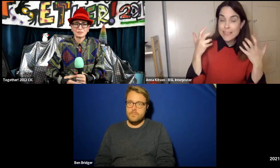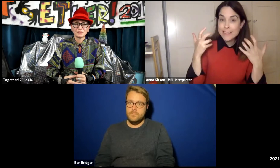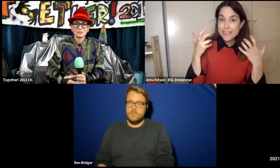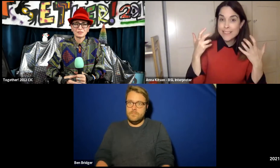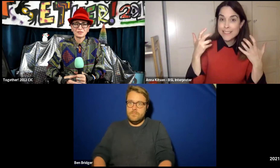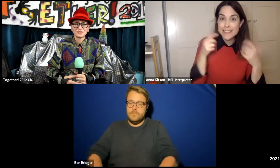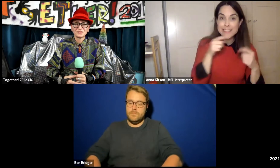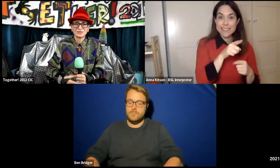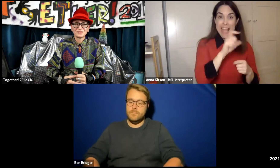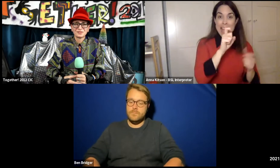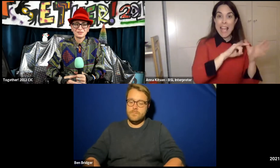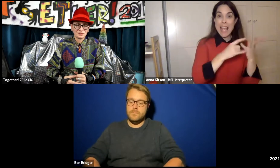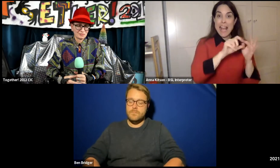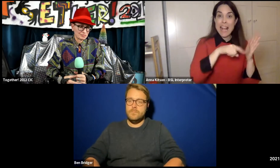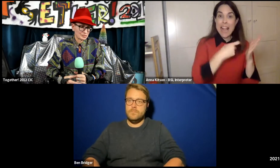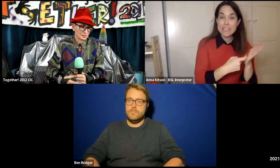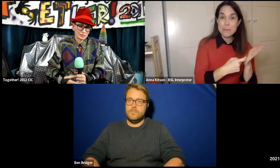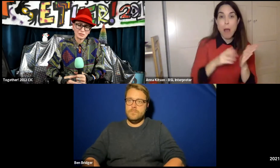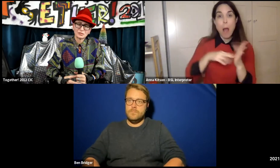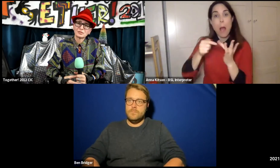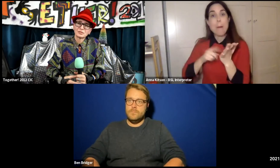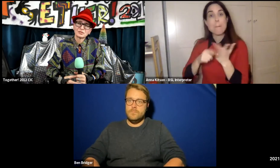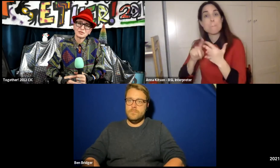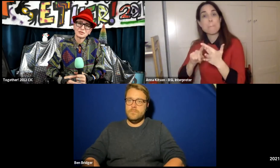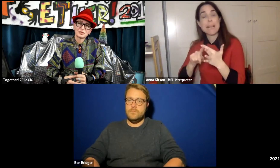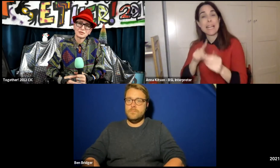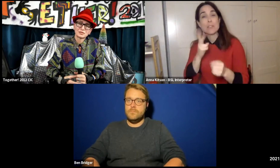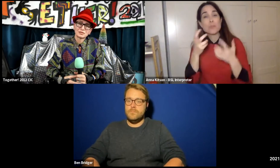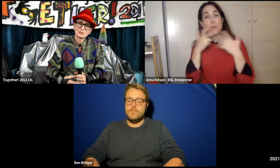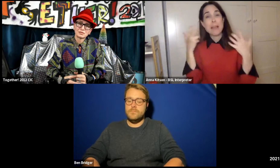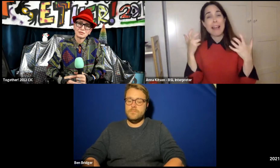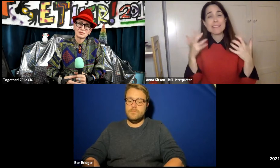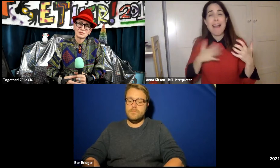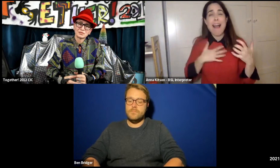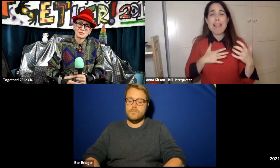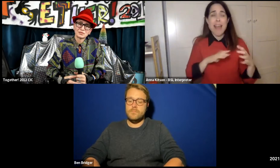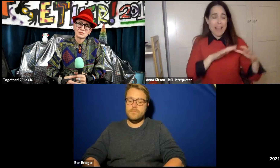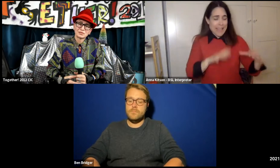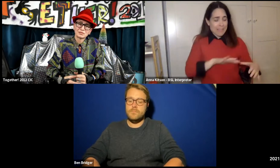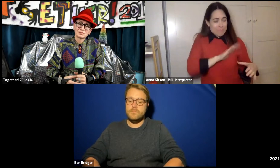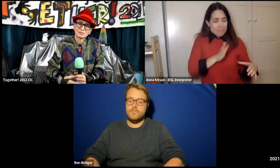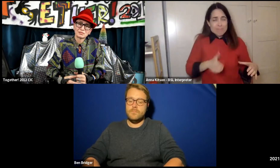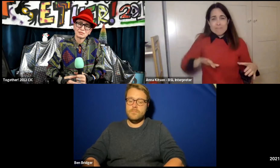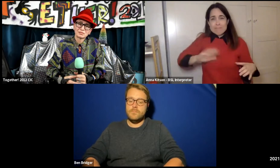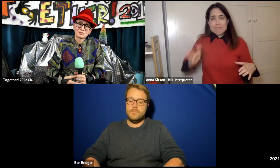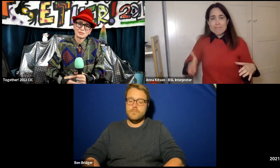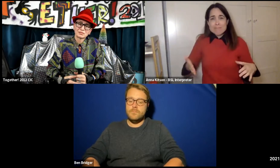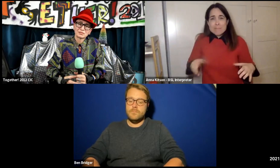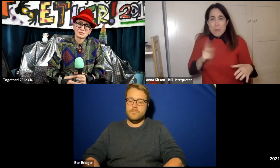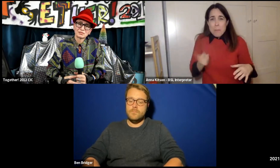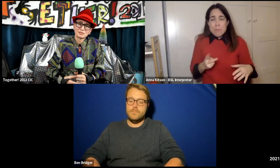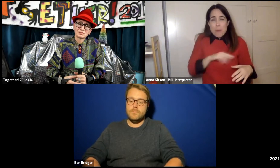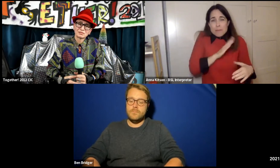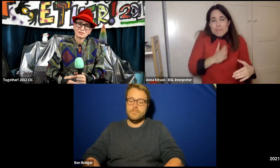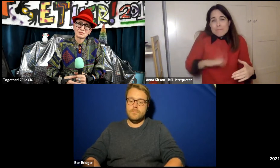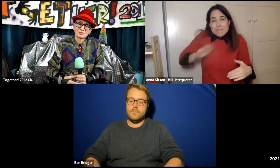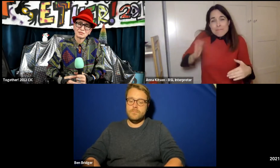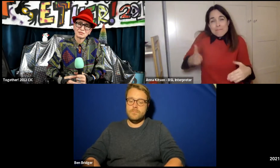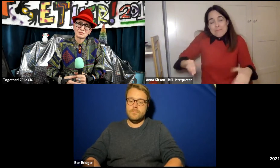I like cuddling them on my lap and they help me relax. I think they have a nice life.